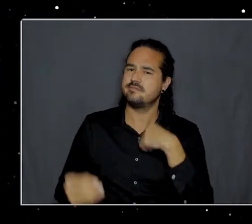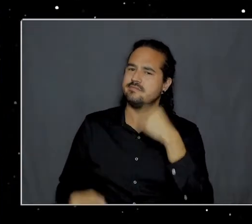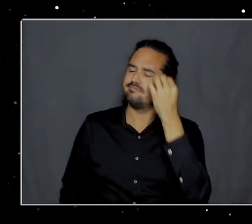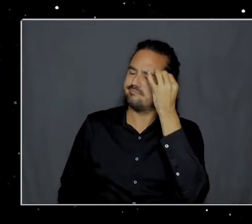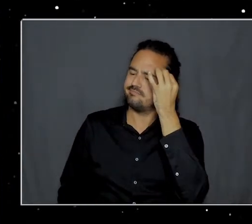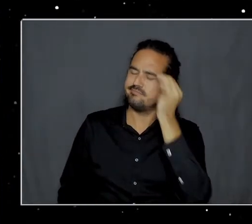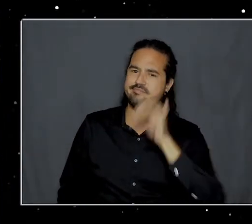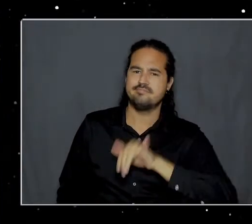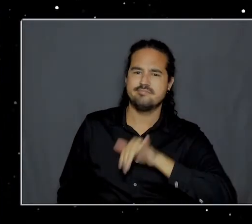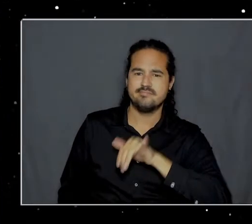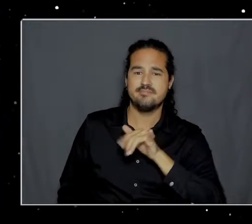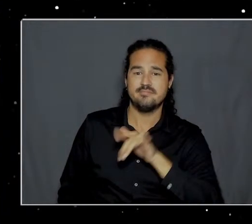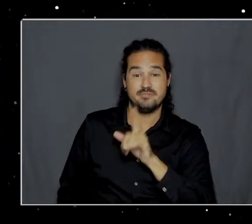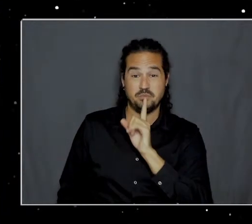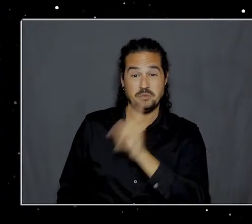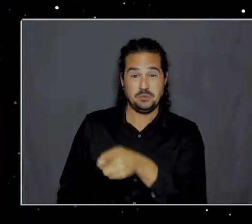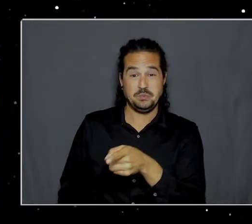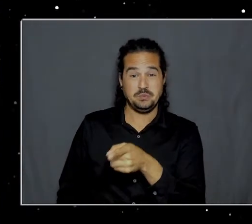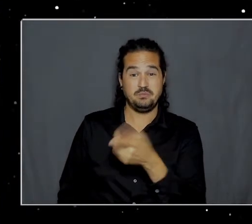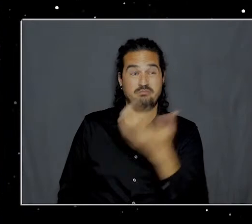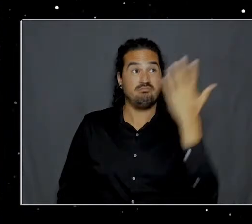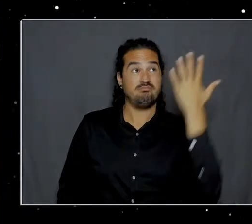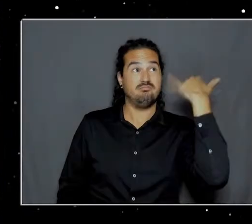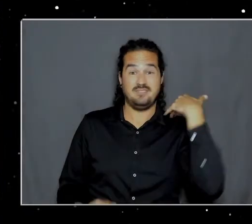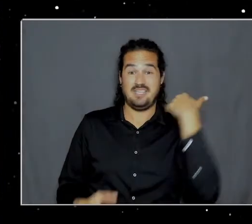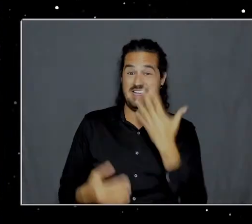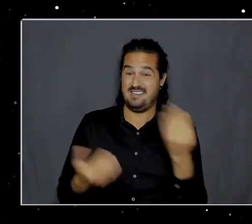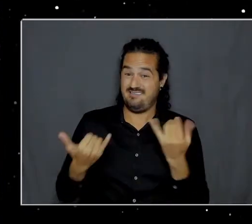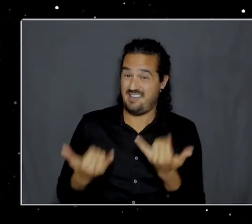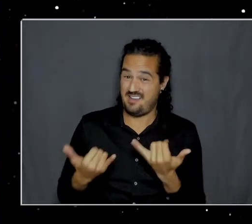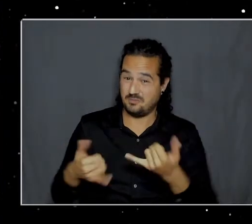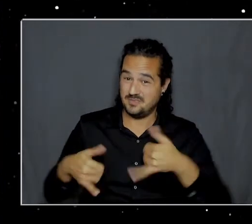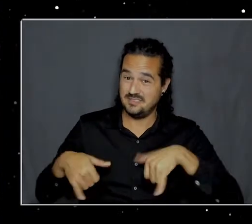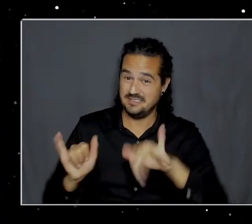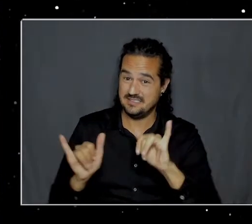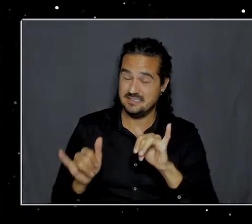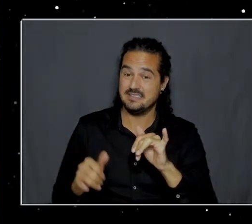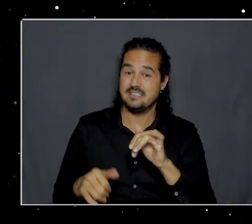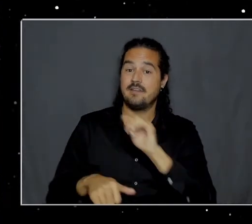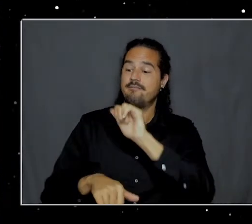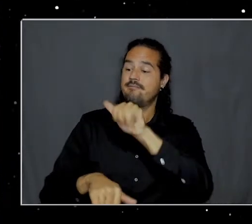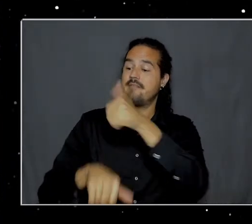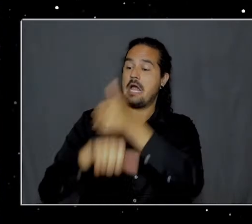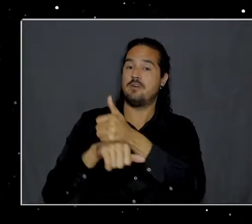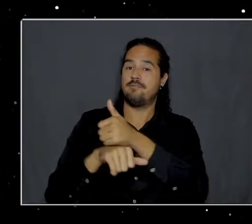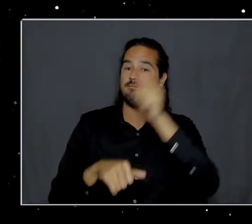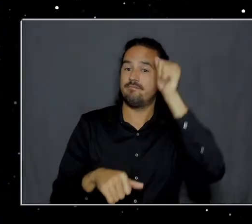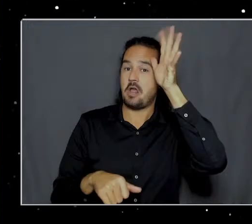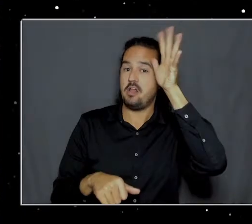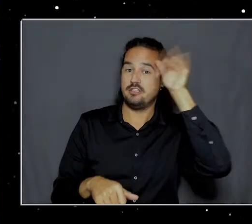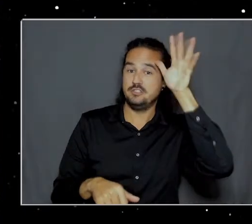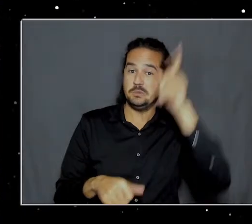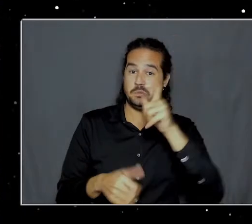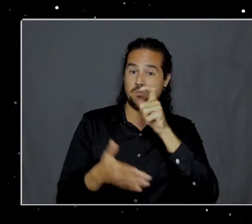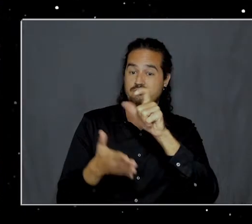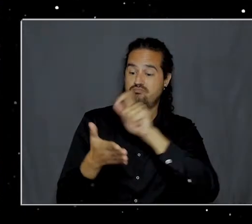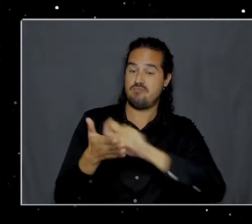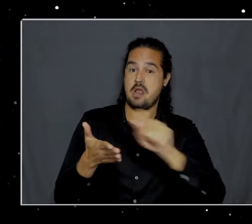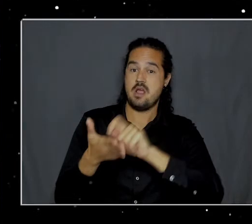ABOUT THAT WAS TRUE THEN, AND